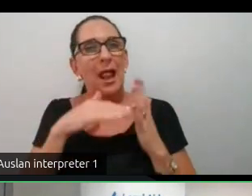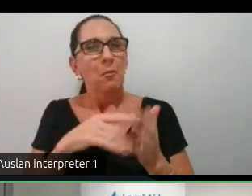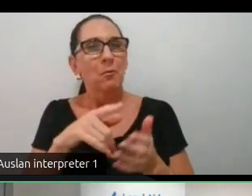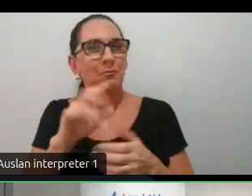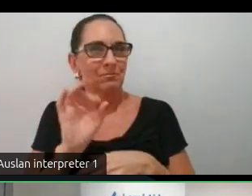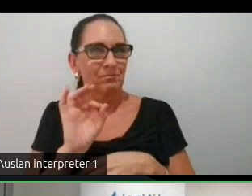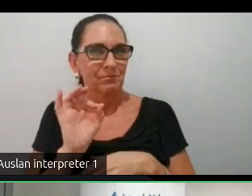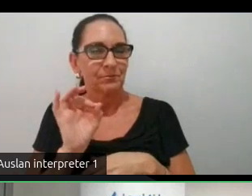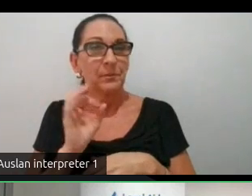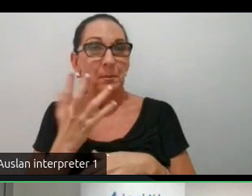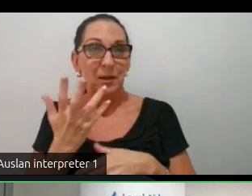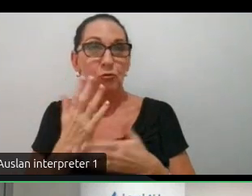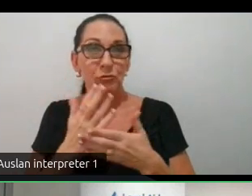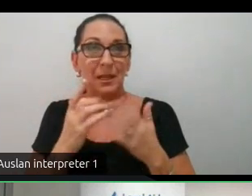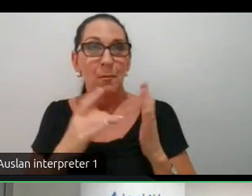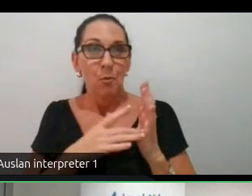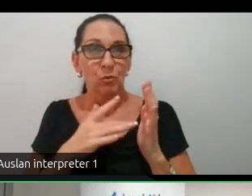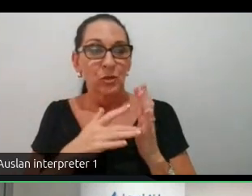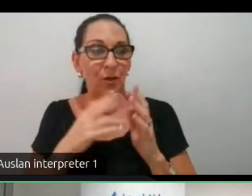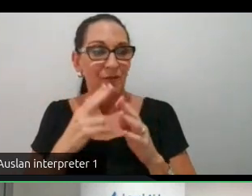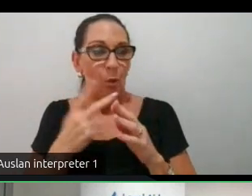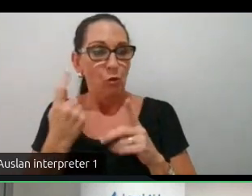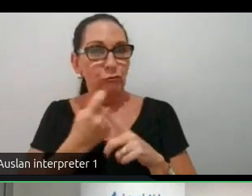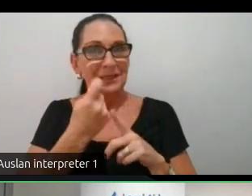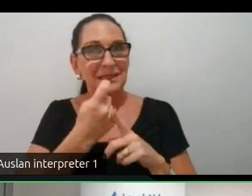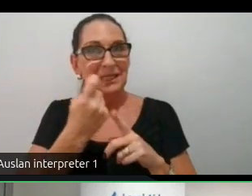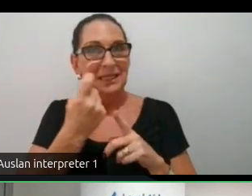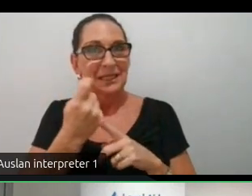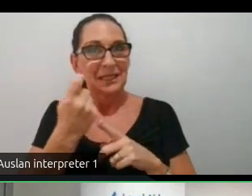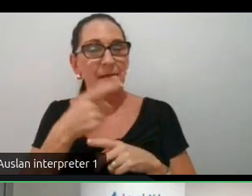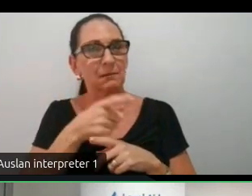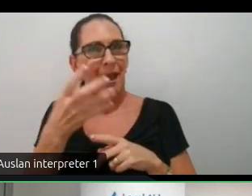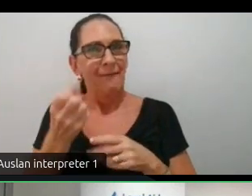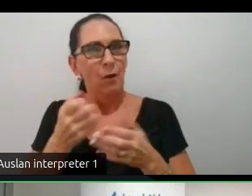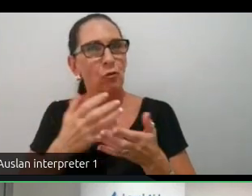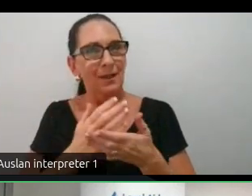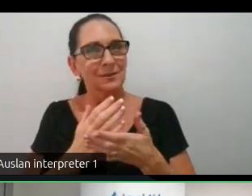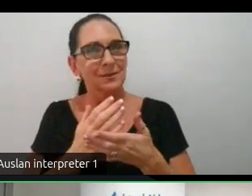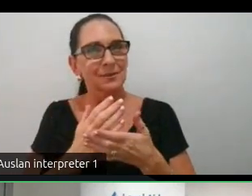Um it's a really important issue that affects people who are renting and they do have rights.